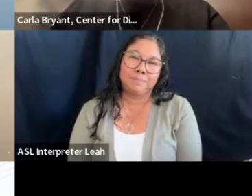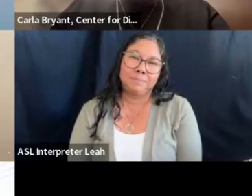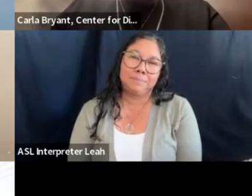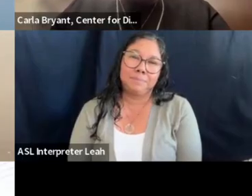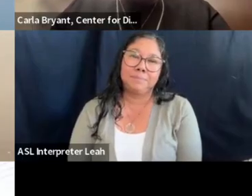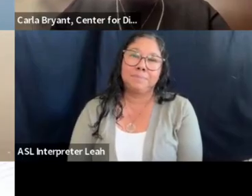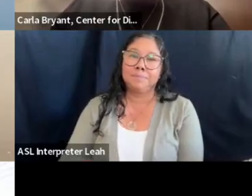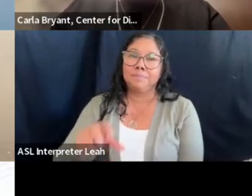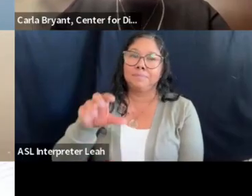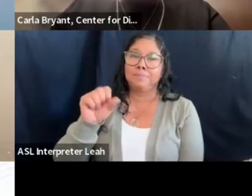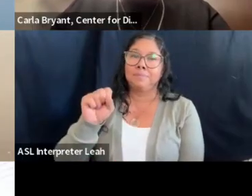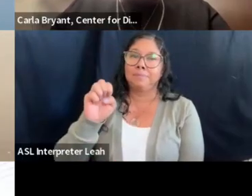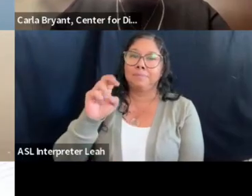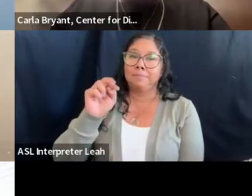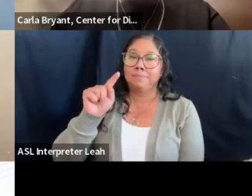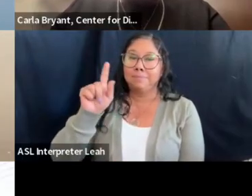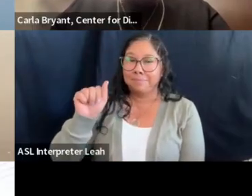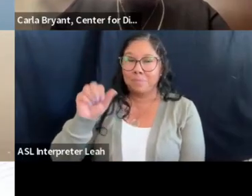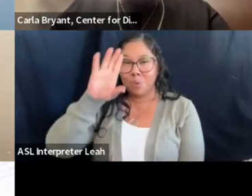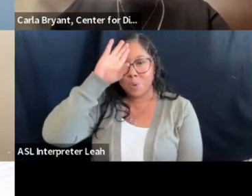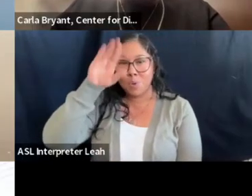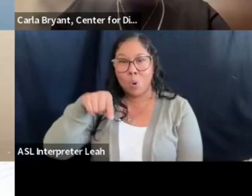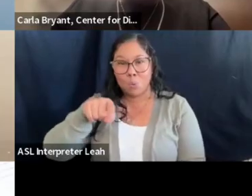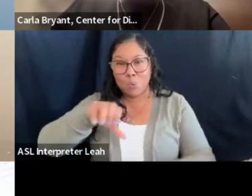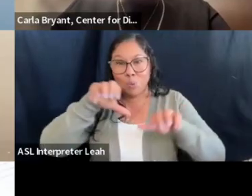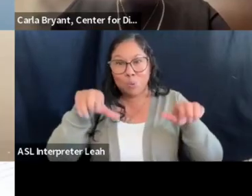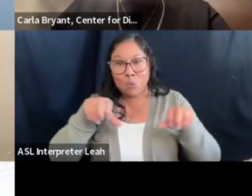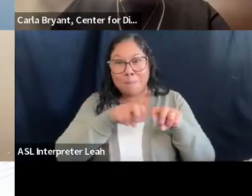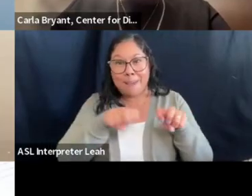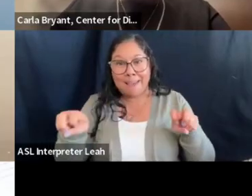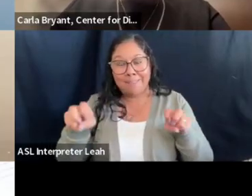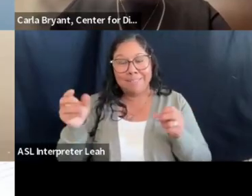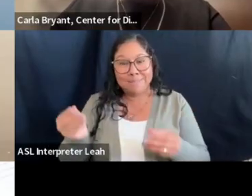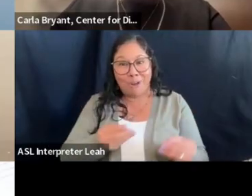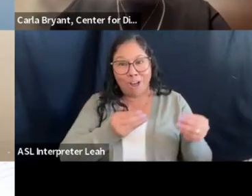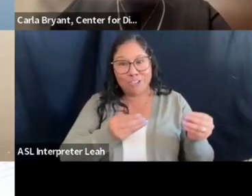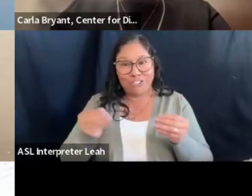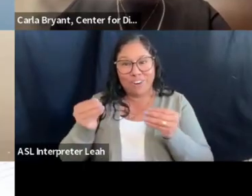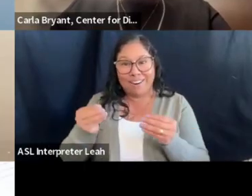you know, when you're doing uh panels and you're moderating, you always